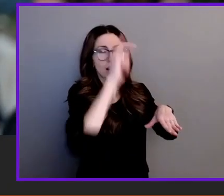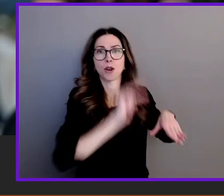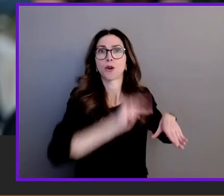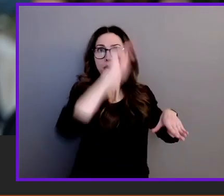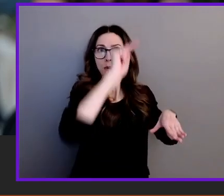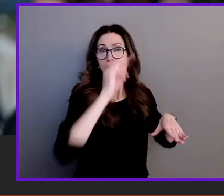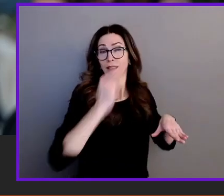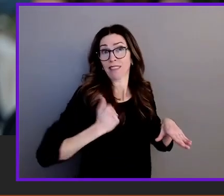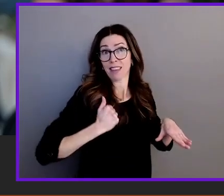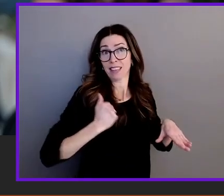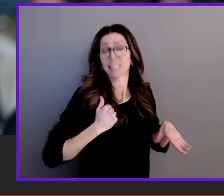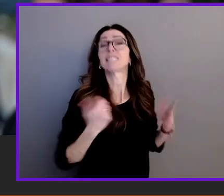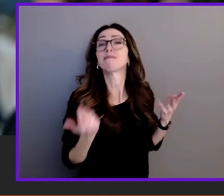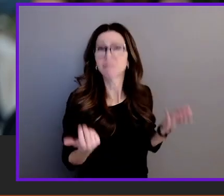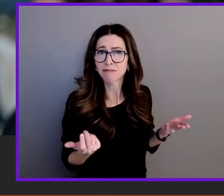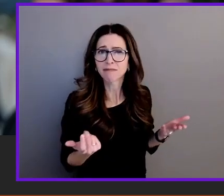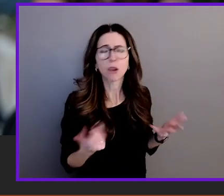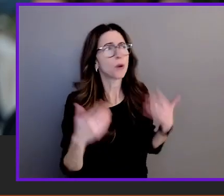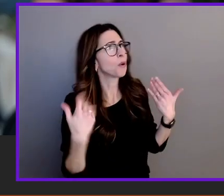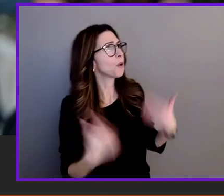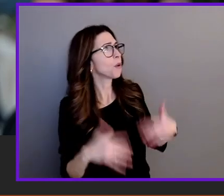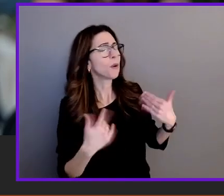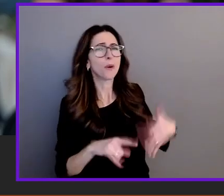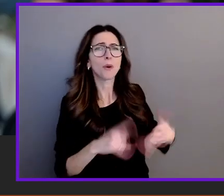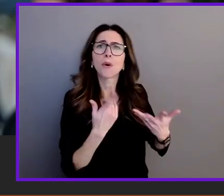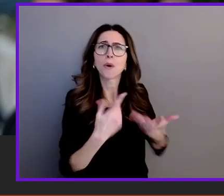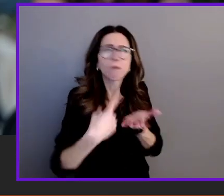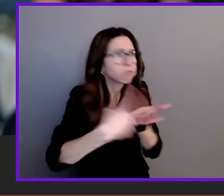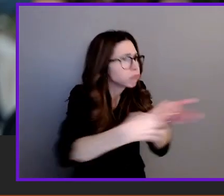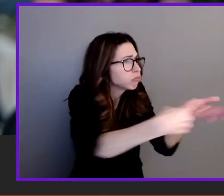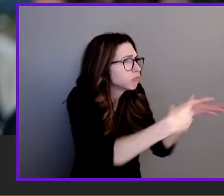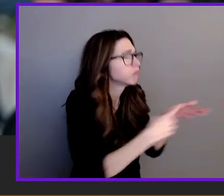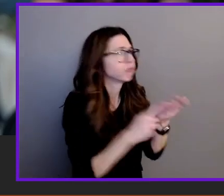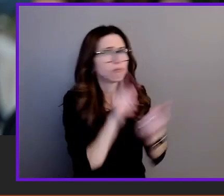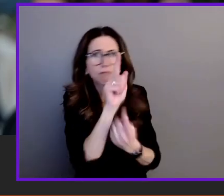presence and relationships in the North, to meet its unique and varied cultural